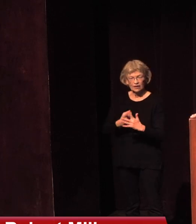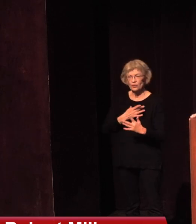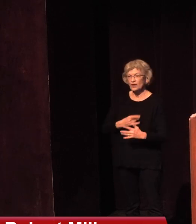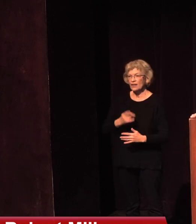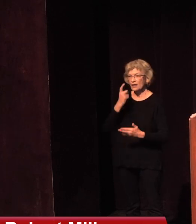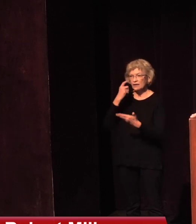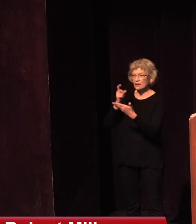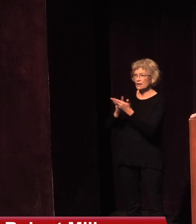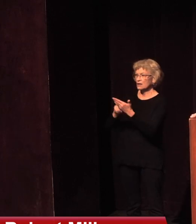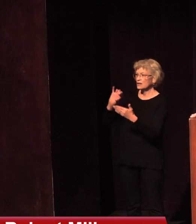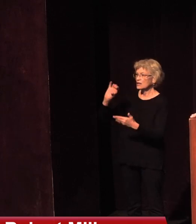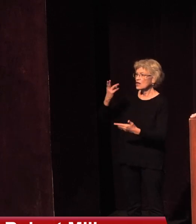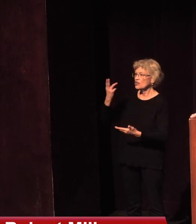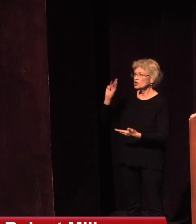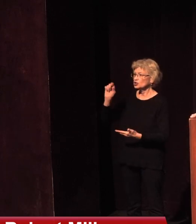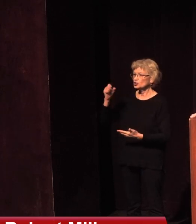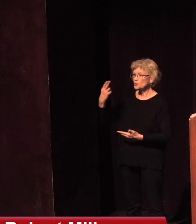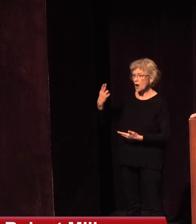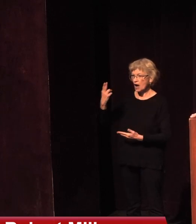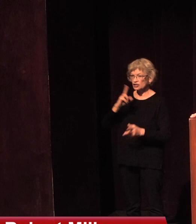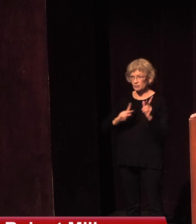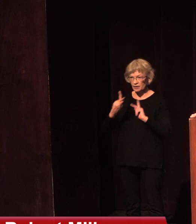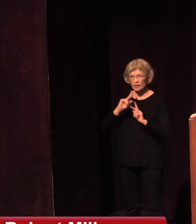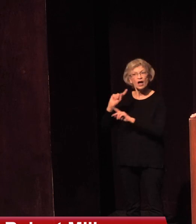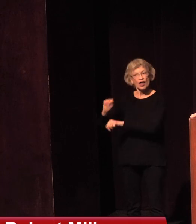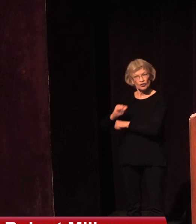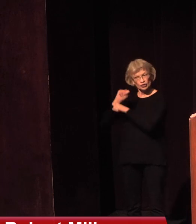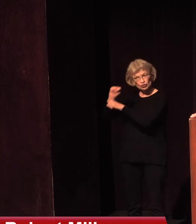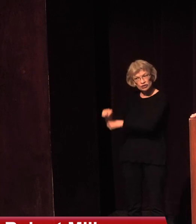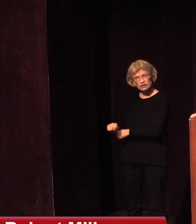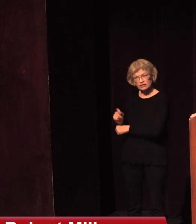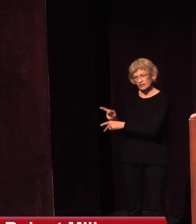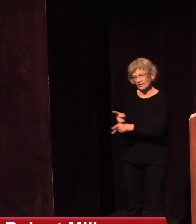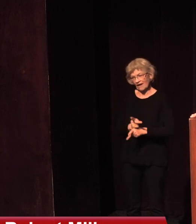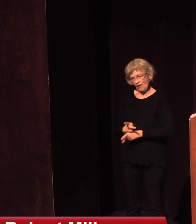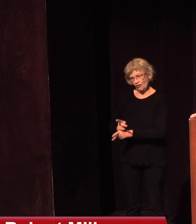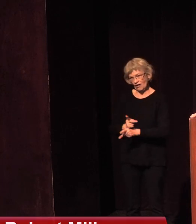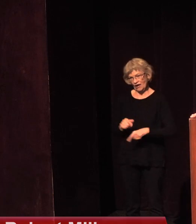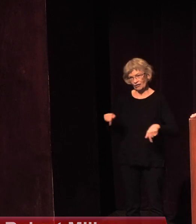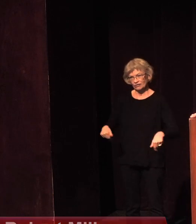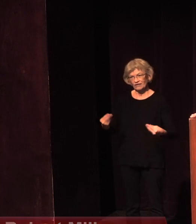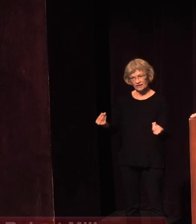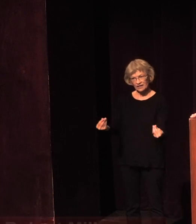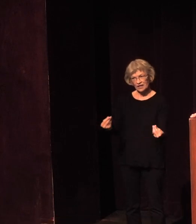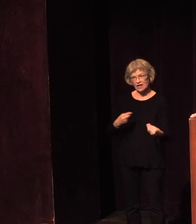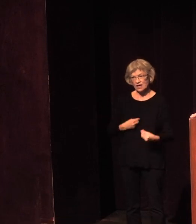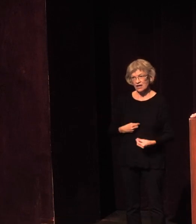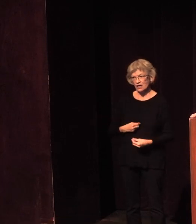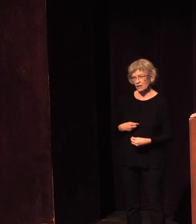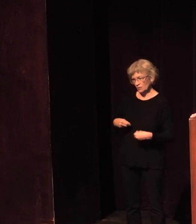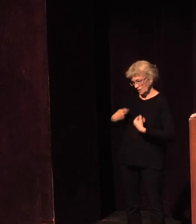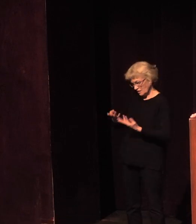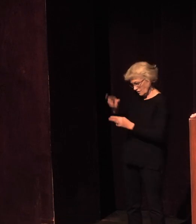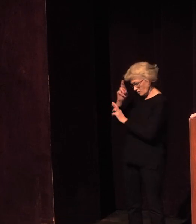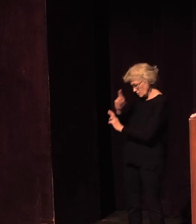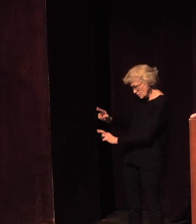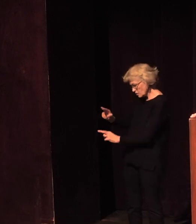»: Good afternoon, everyone . Before we begin, we would like to acknowledge the people who are the